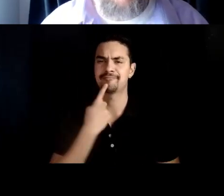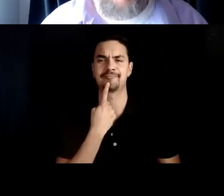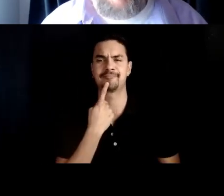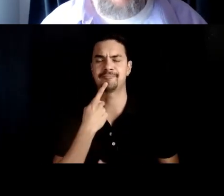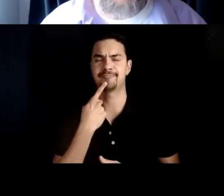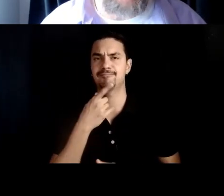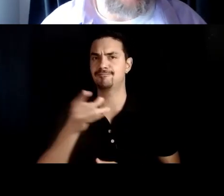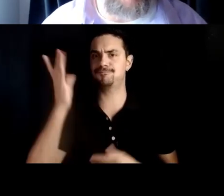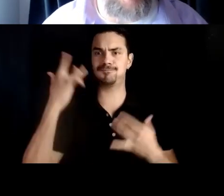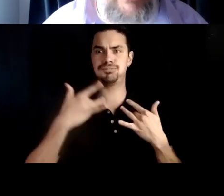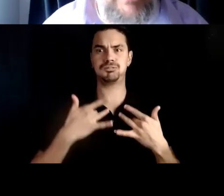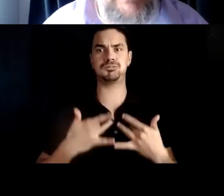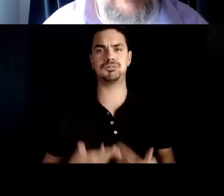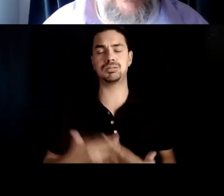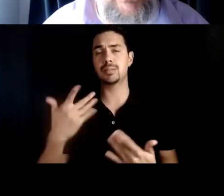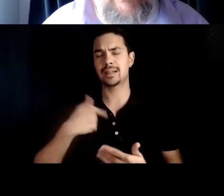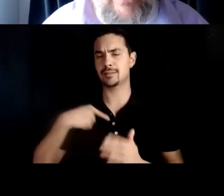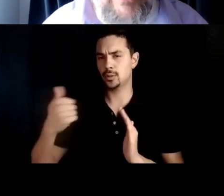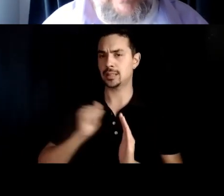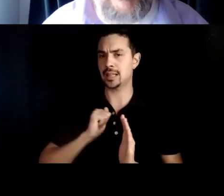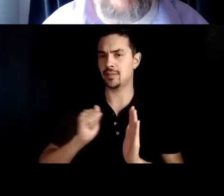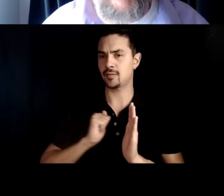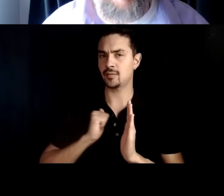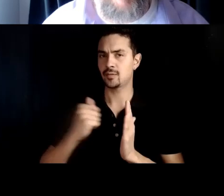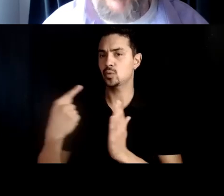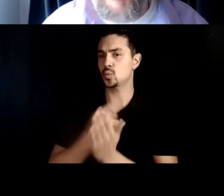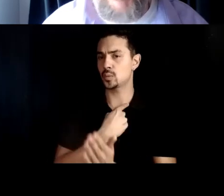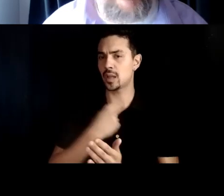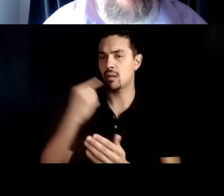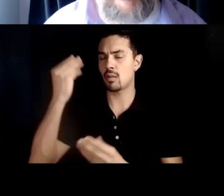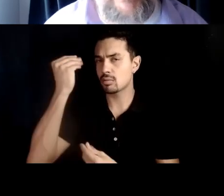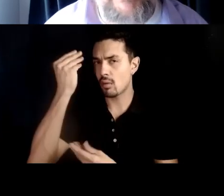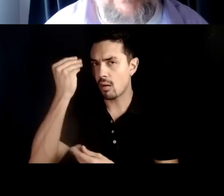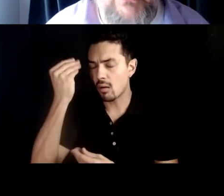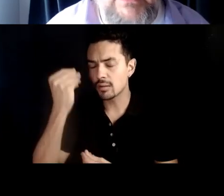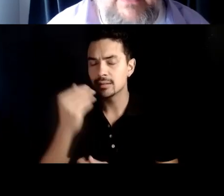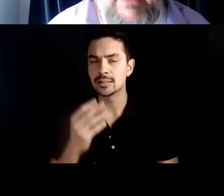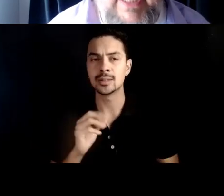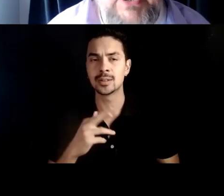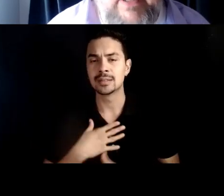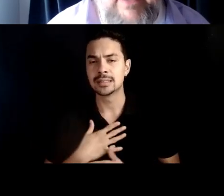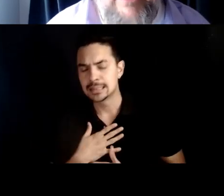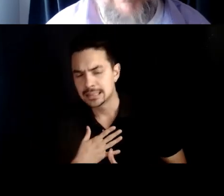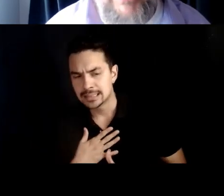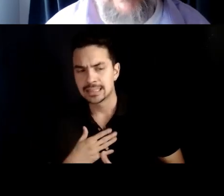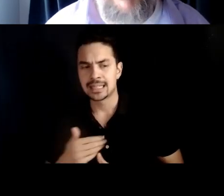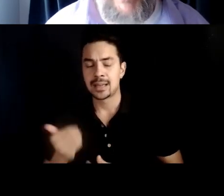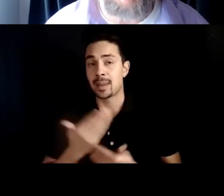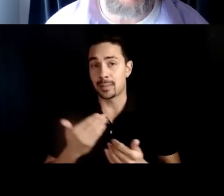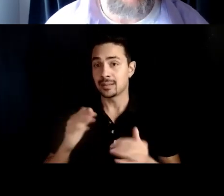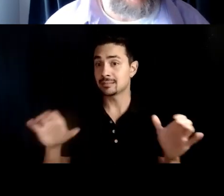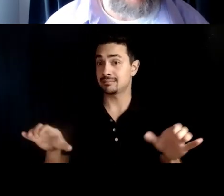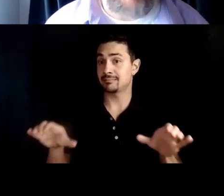and they might have suicidal thoughts or feelings or maybe even have had some suicidal action in the past,